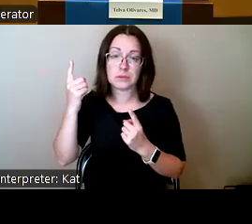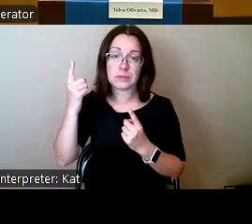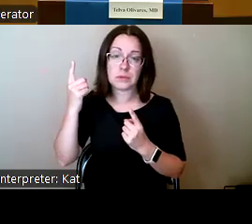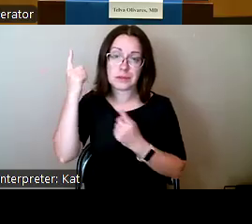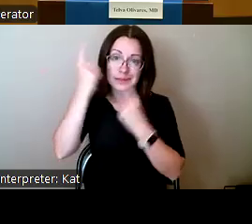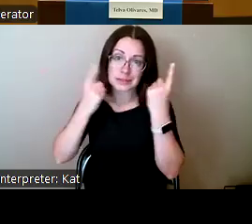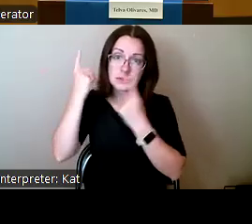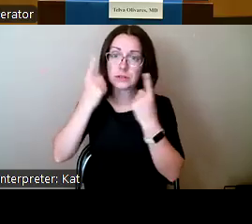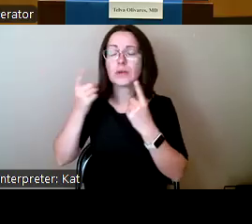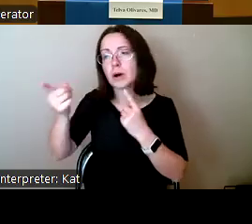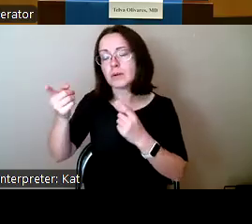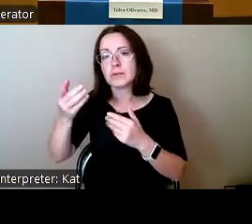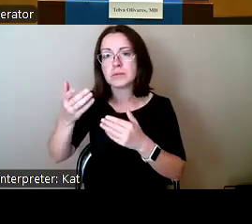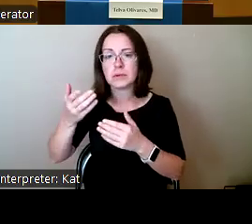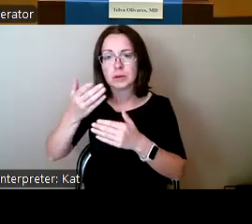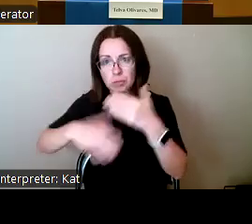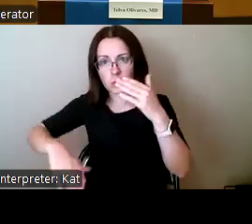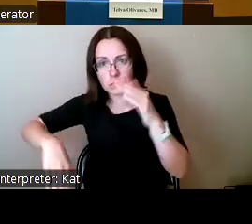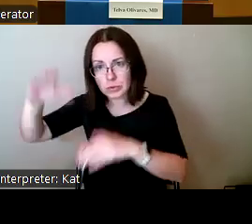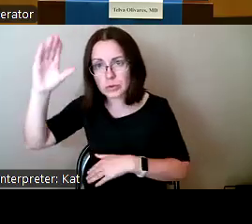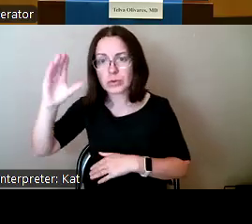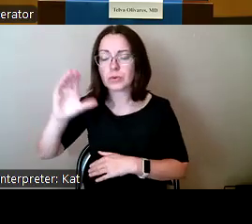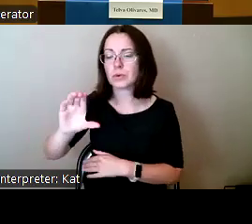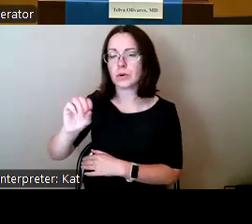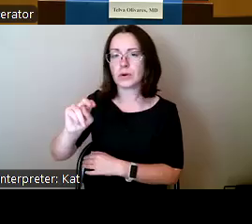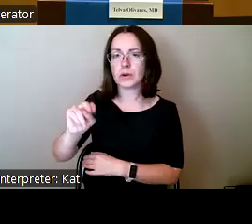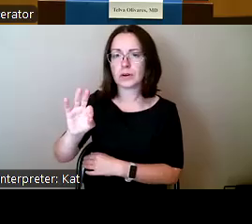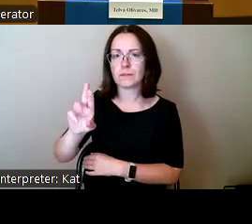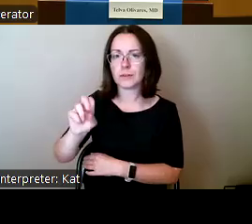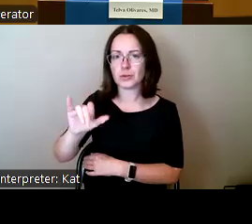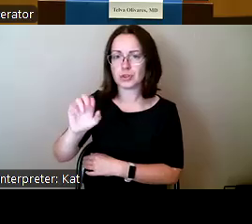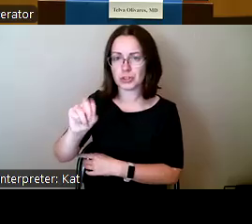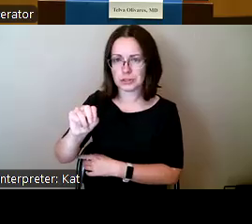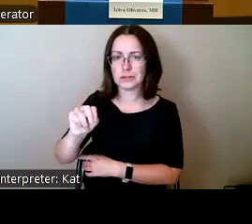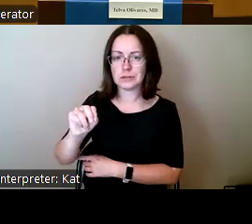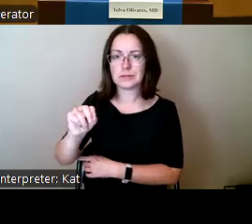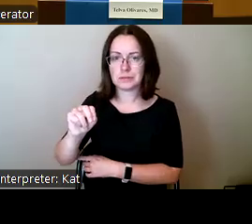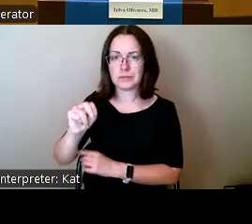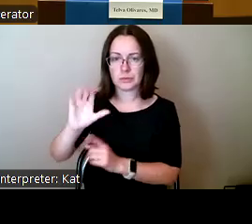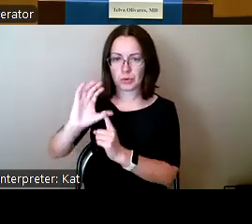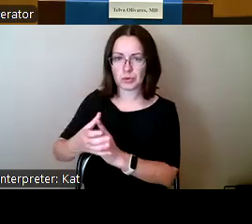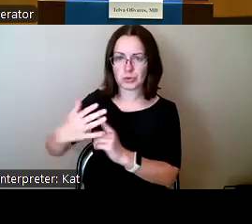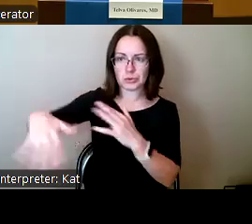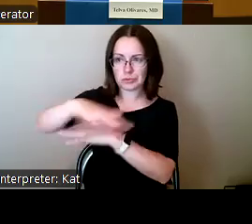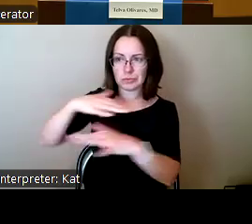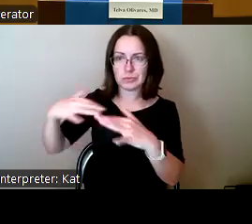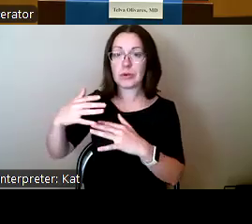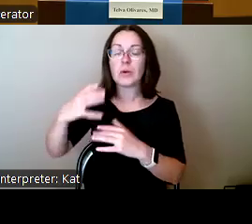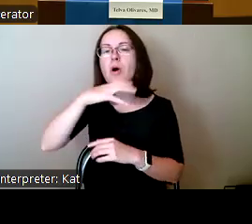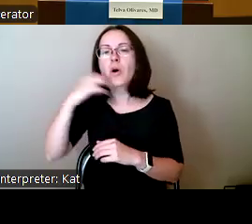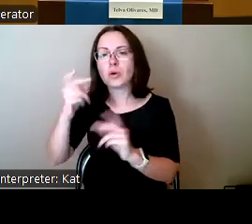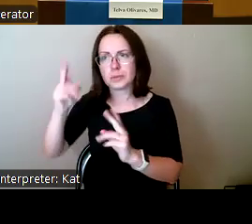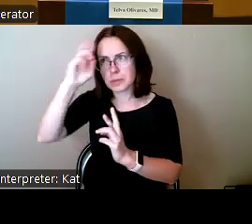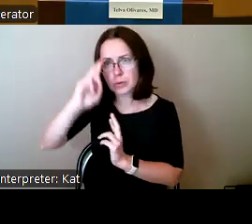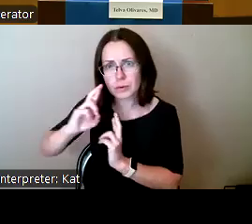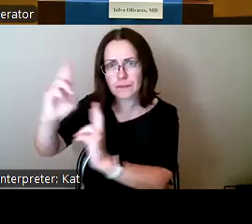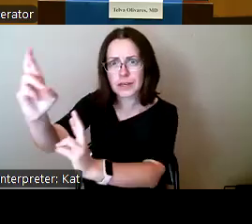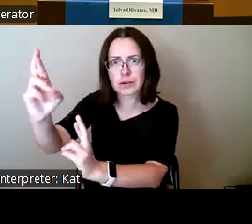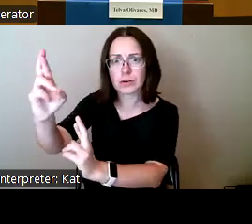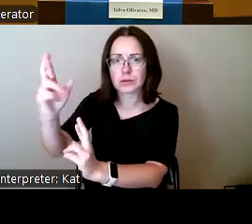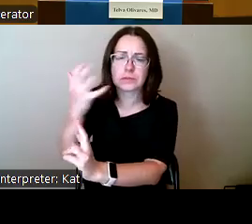to live in a in a confusion cultural mu in which they are u revered oftentimes the older person and